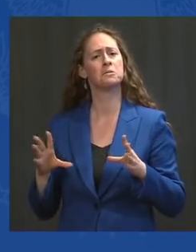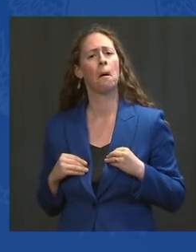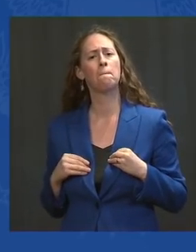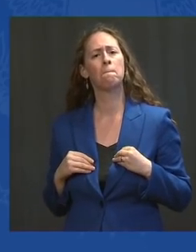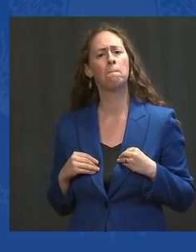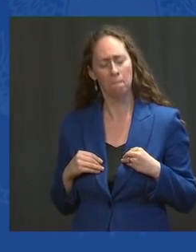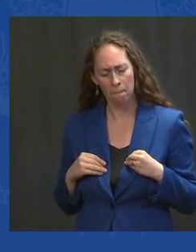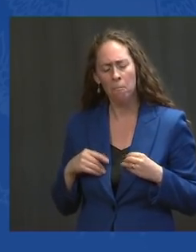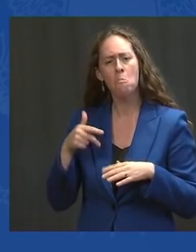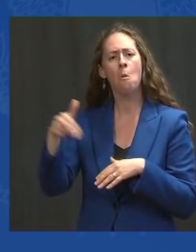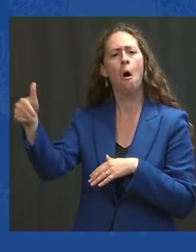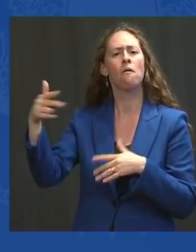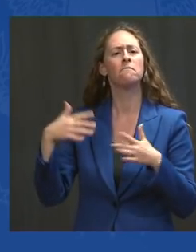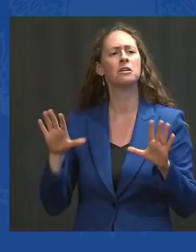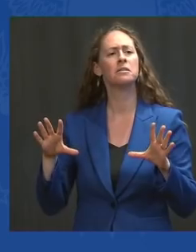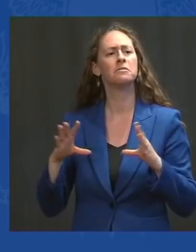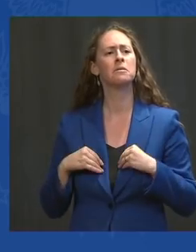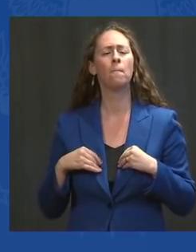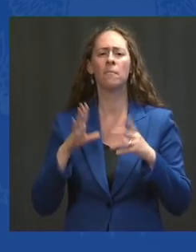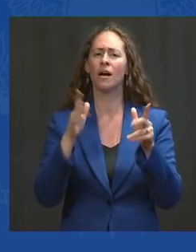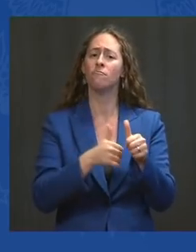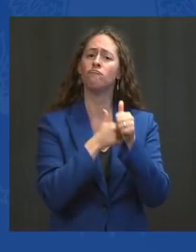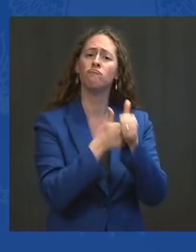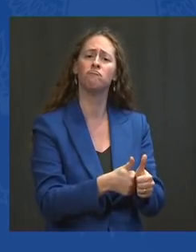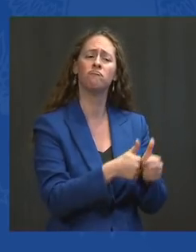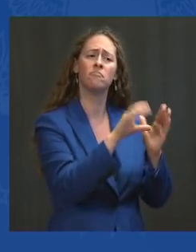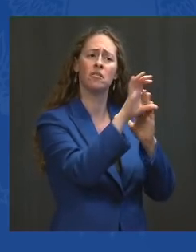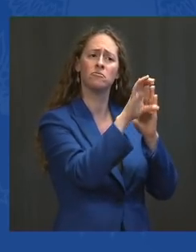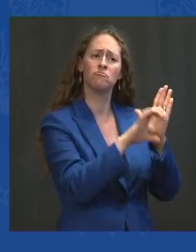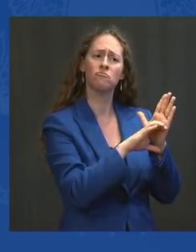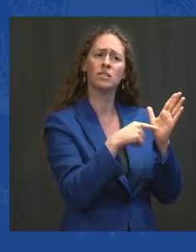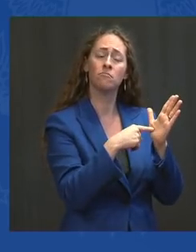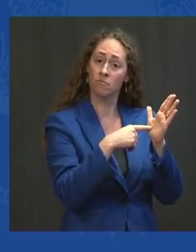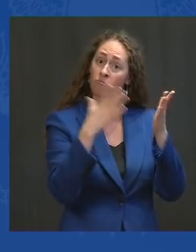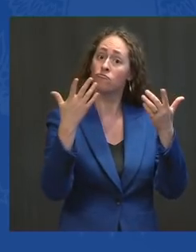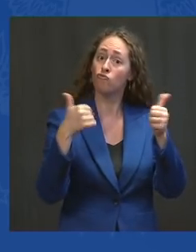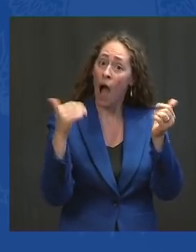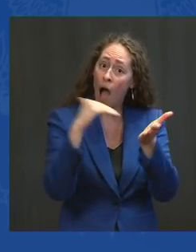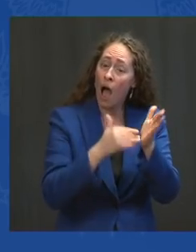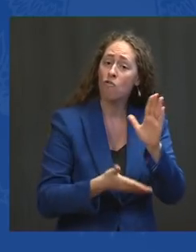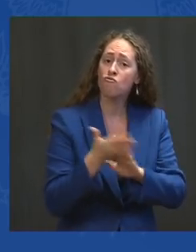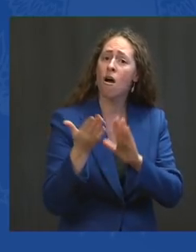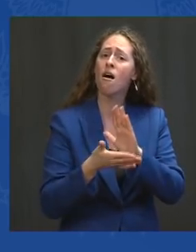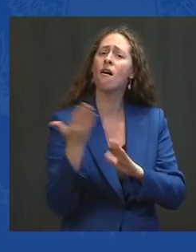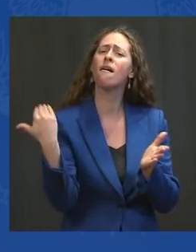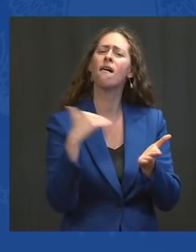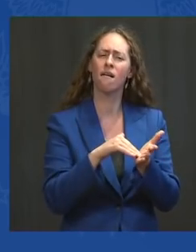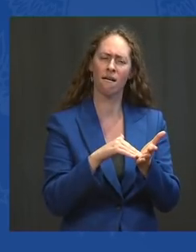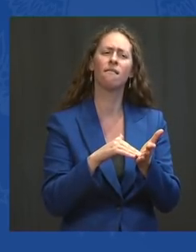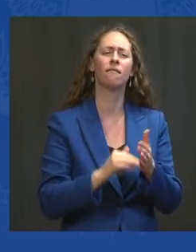You follow the Constitution. You try again. You don't call facts "fake"